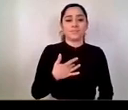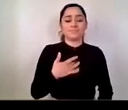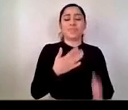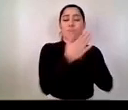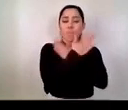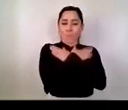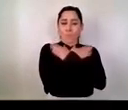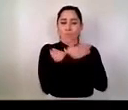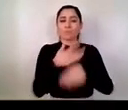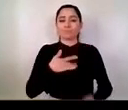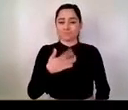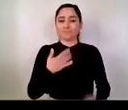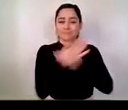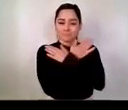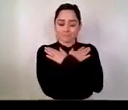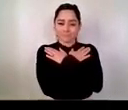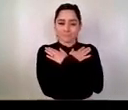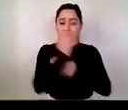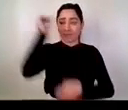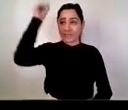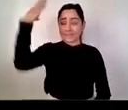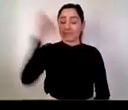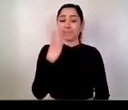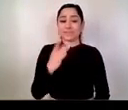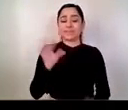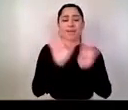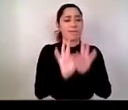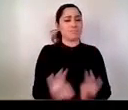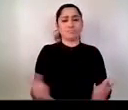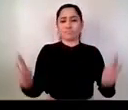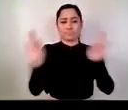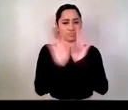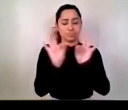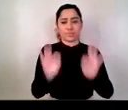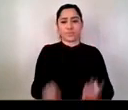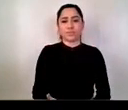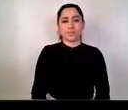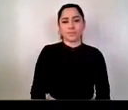Have the right sunlight exposure, daylight is key to regulating daily sleep patterns.